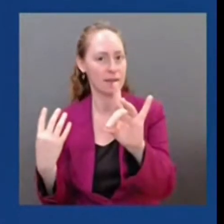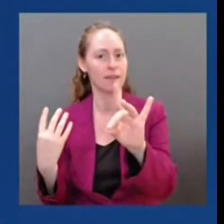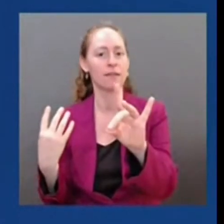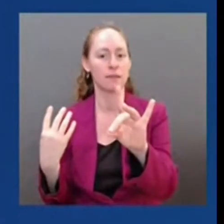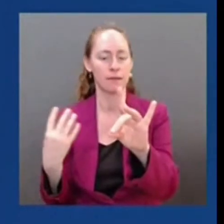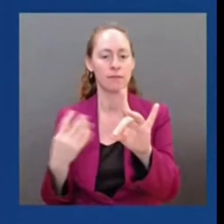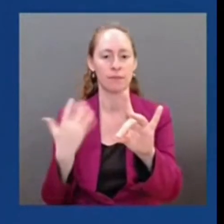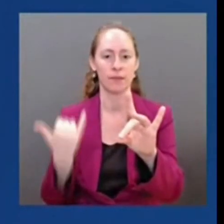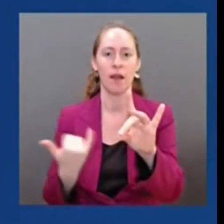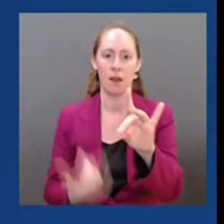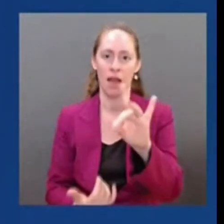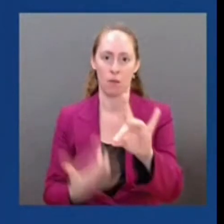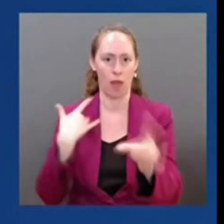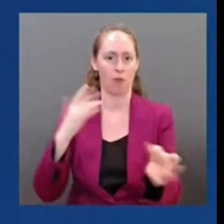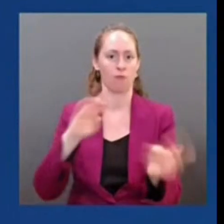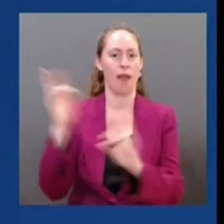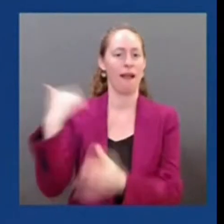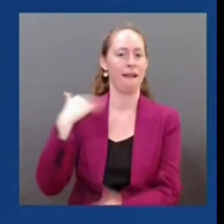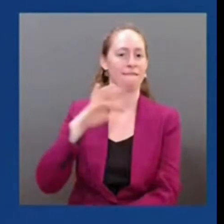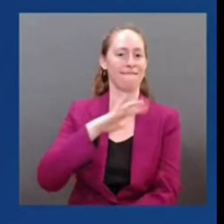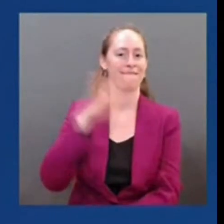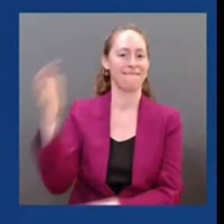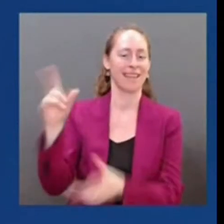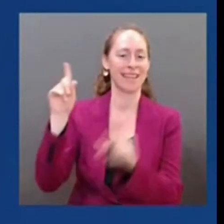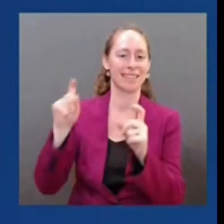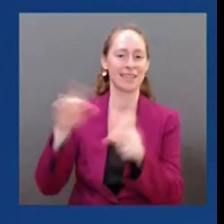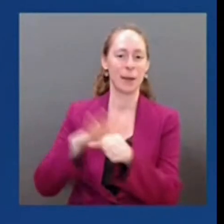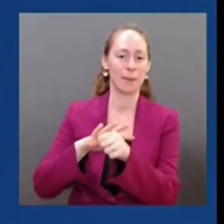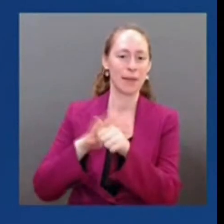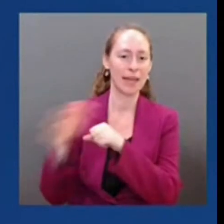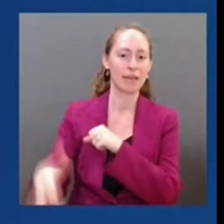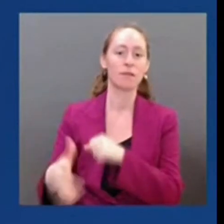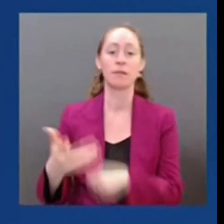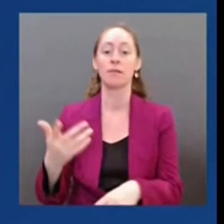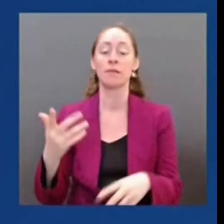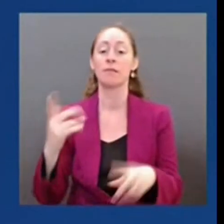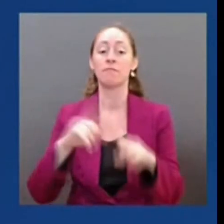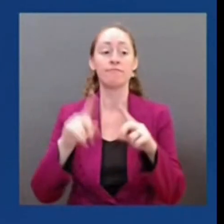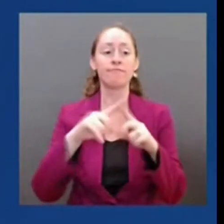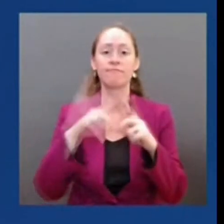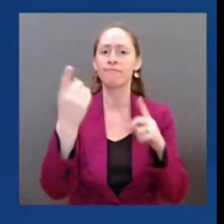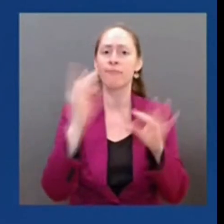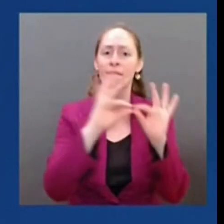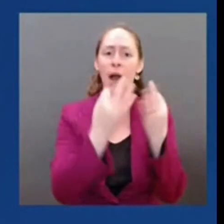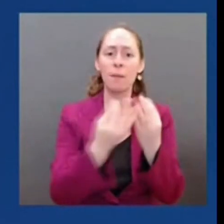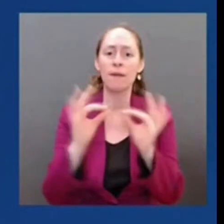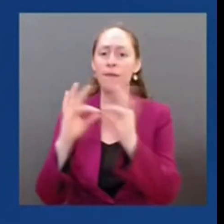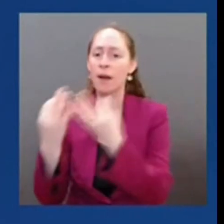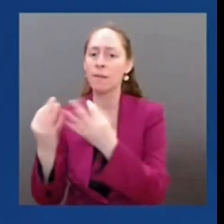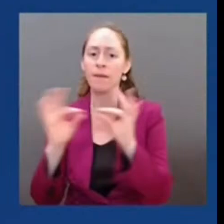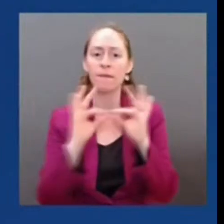THAT IN THE PAST WE WERE ABLE